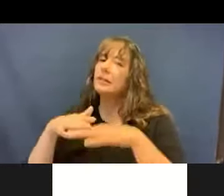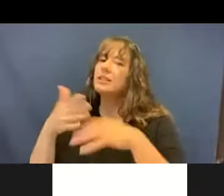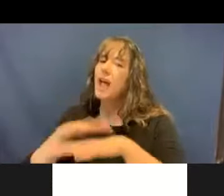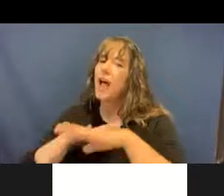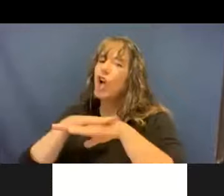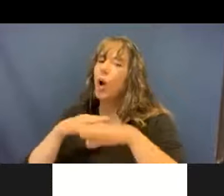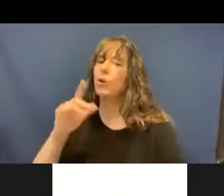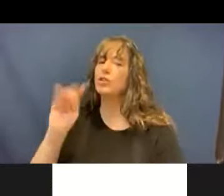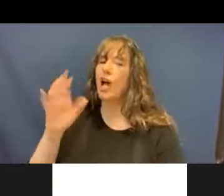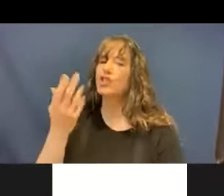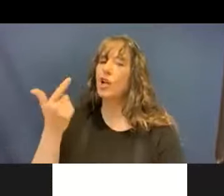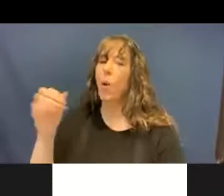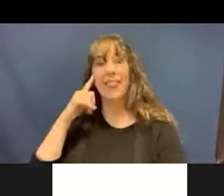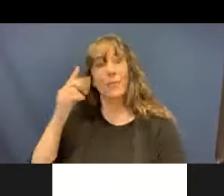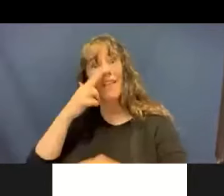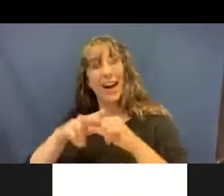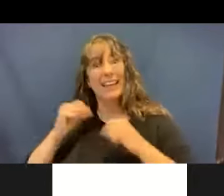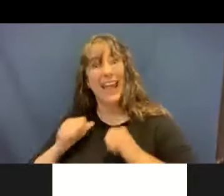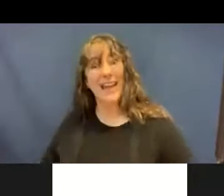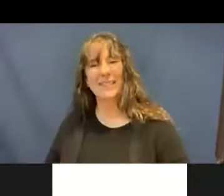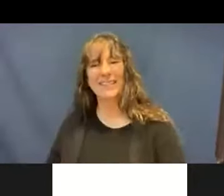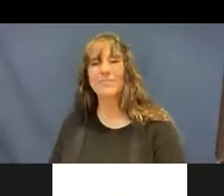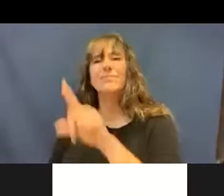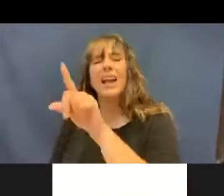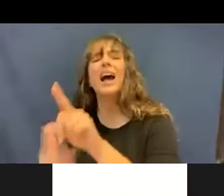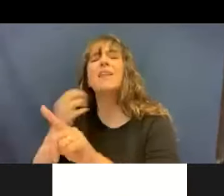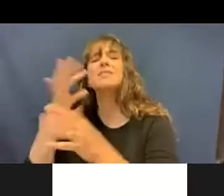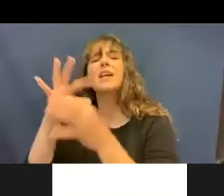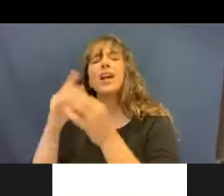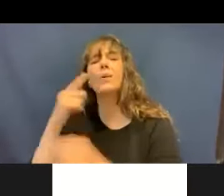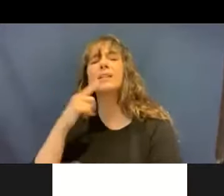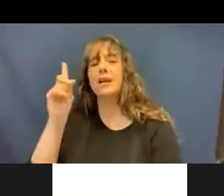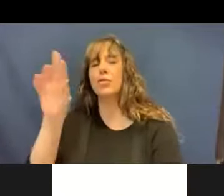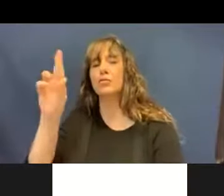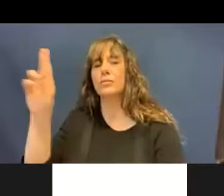I have something I want to say, too. After I graduated, a few